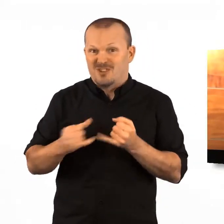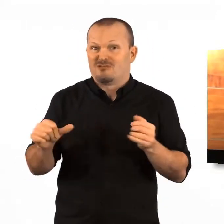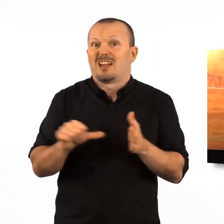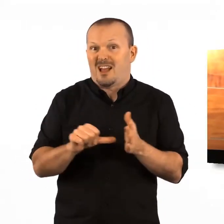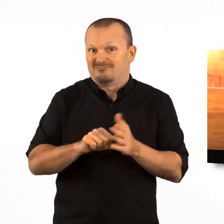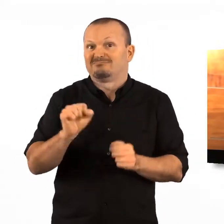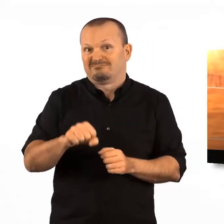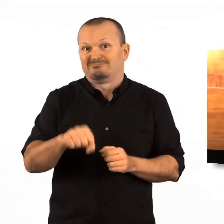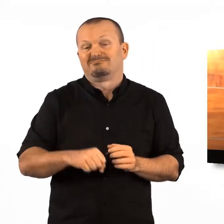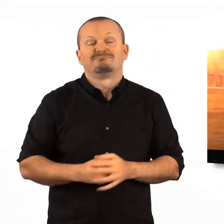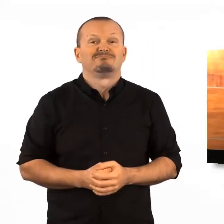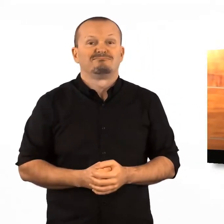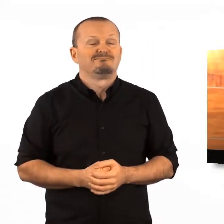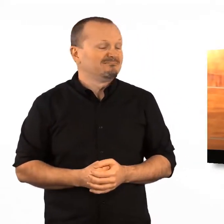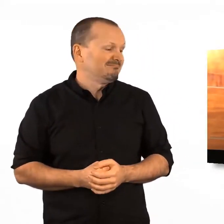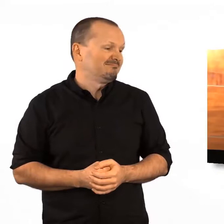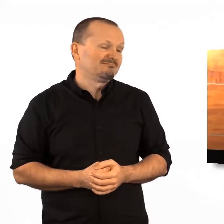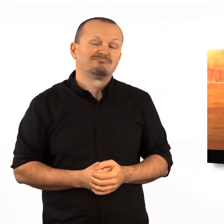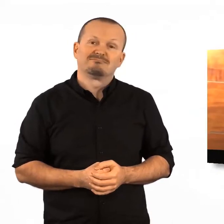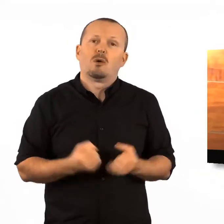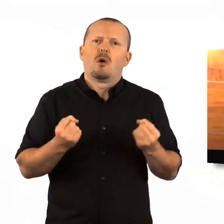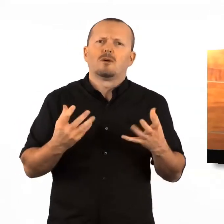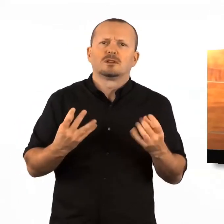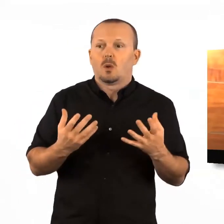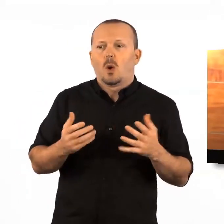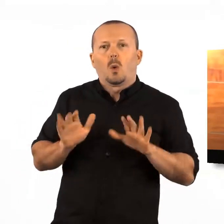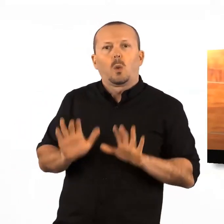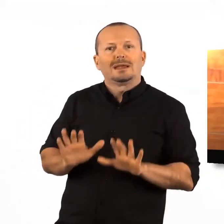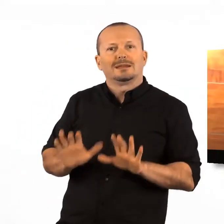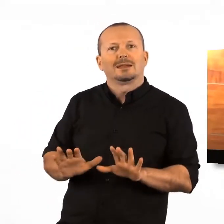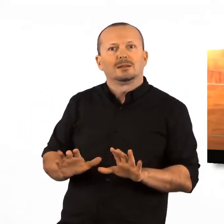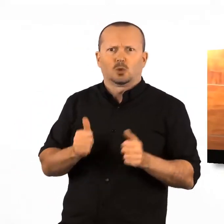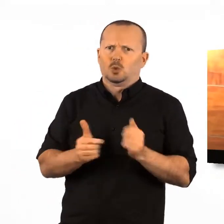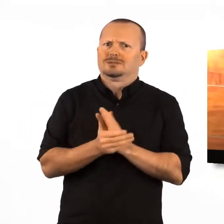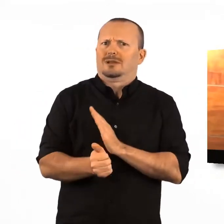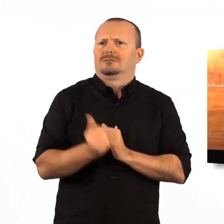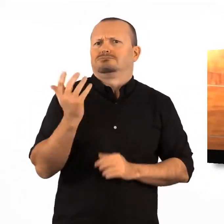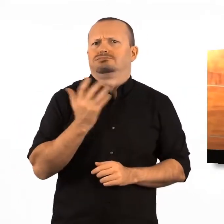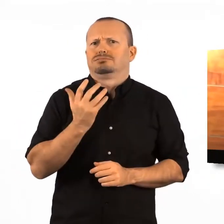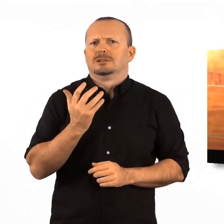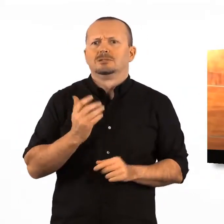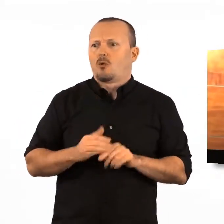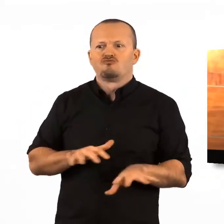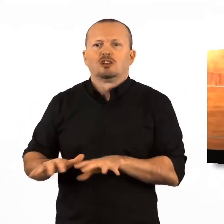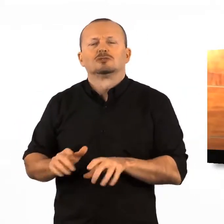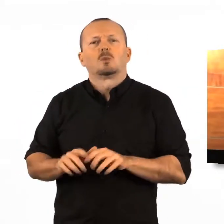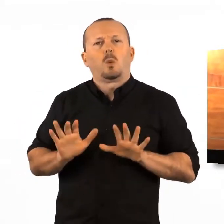Sue: So waiting can be a good skill to have, just wait.